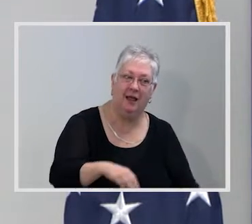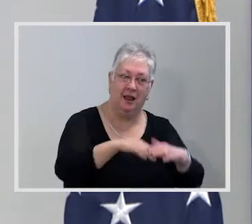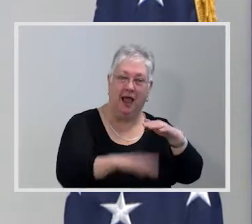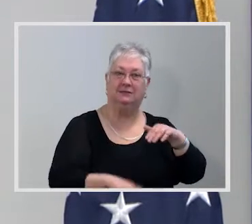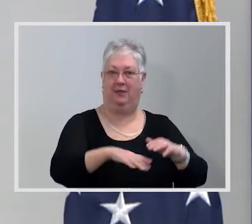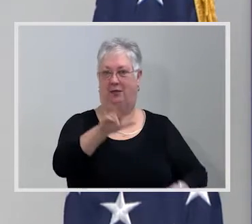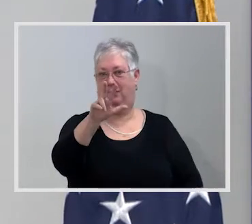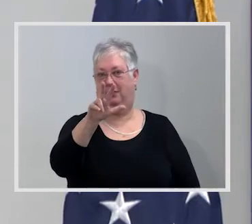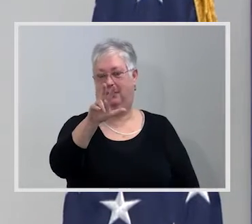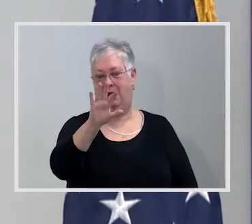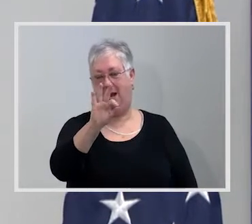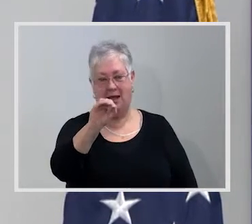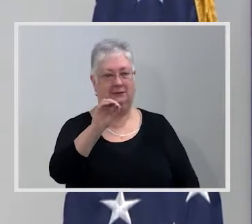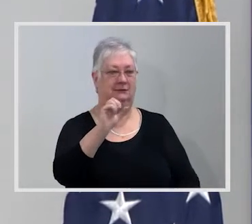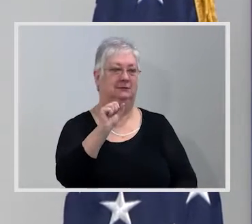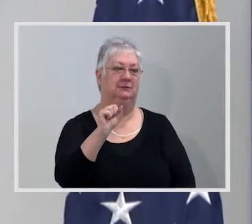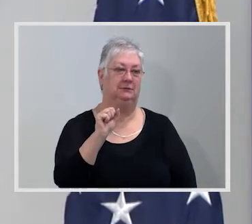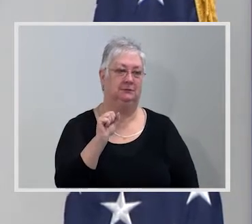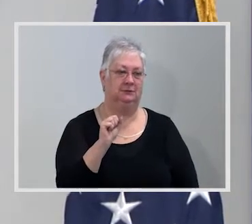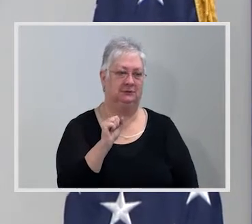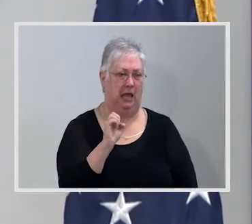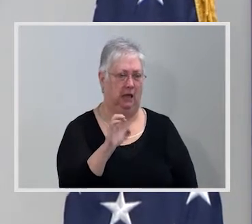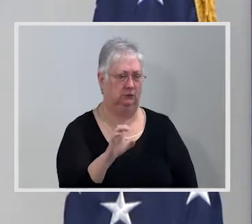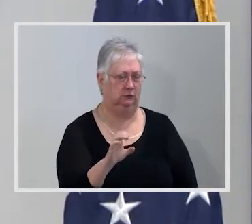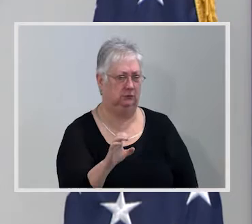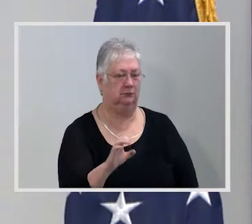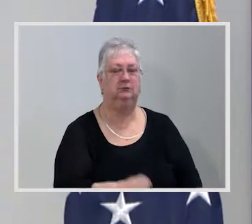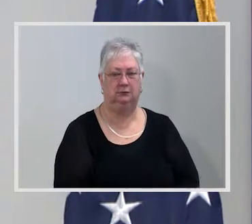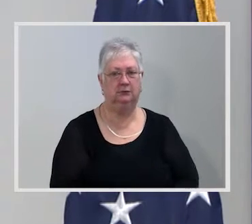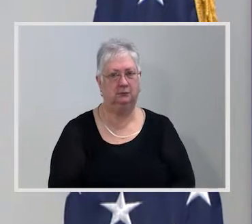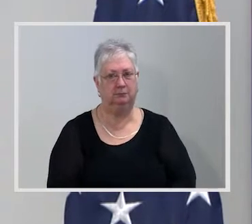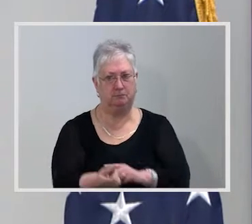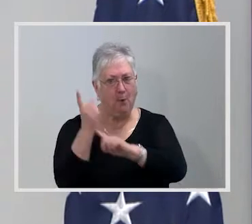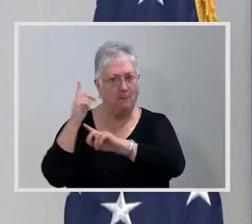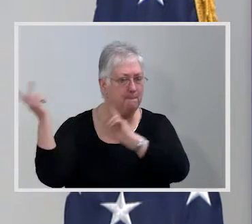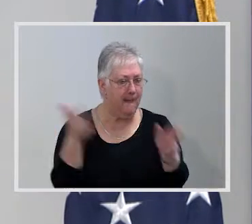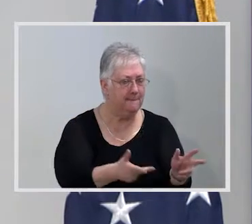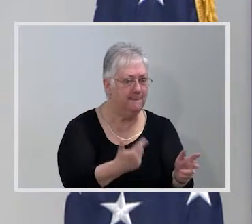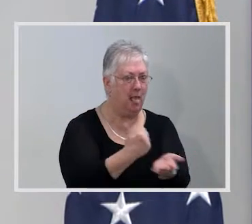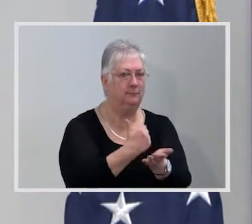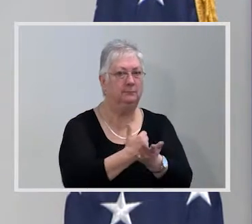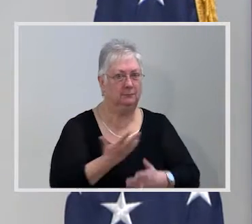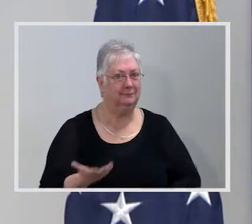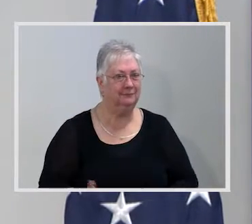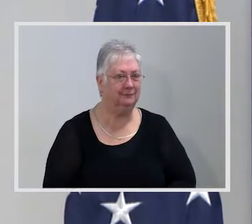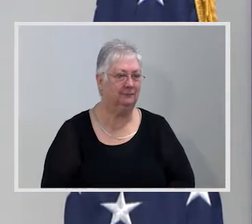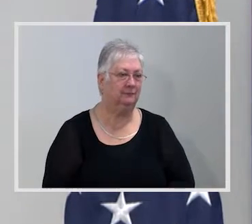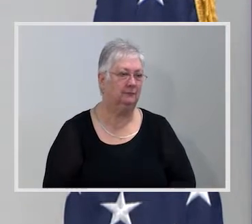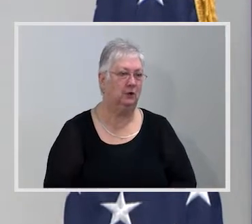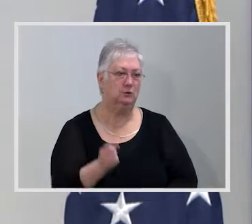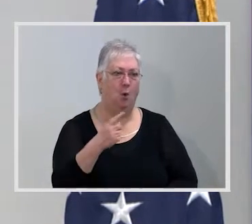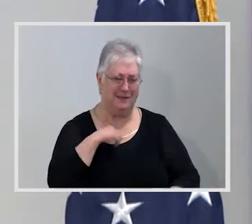SOMETHING, PUT IT IN THE BUDGET AND DELIVER REAL RESULTS FOR YOU. WE ALSO TOOK A LOOK AT OUR